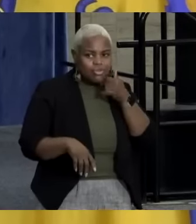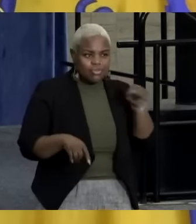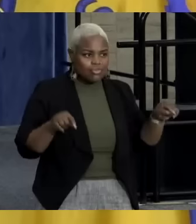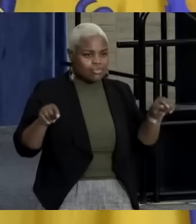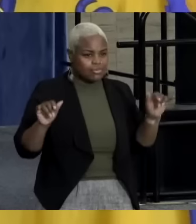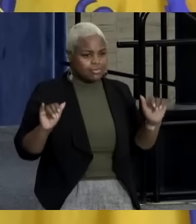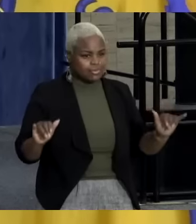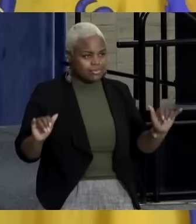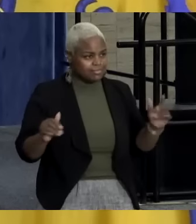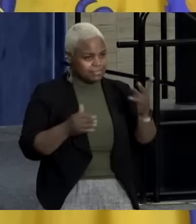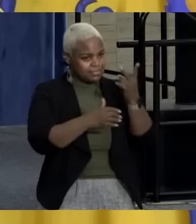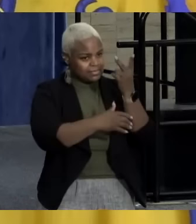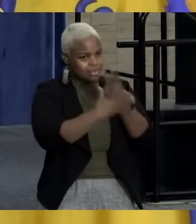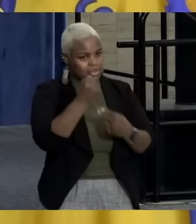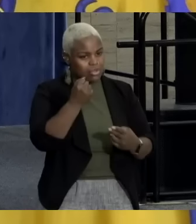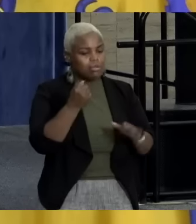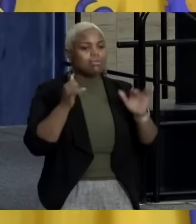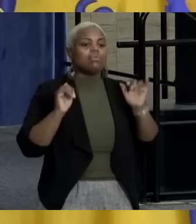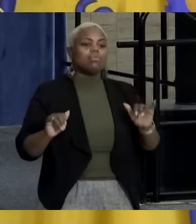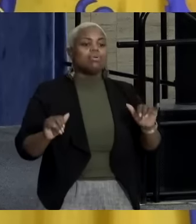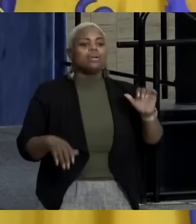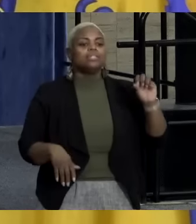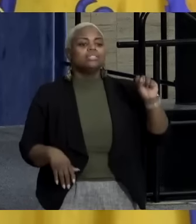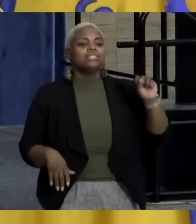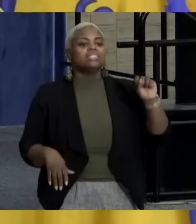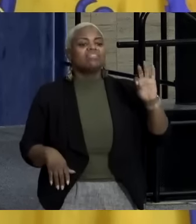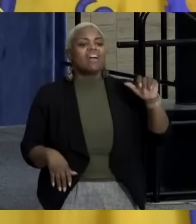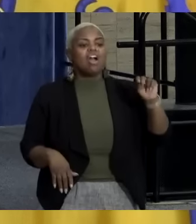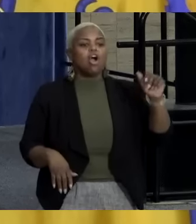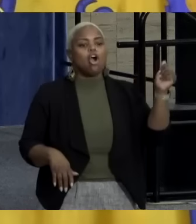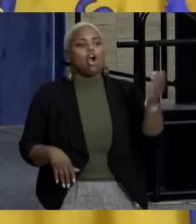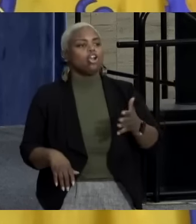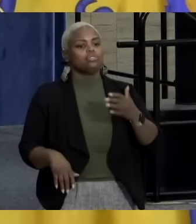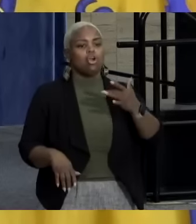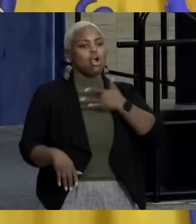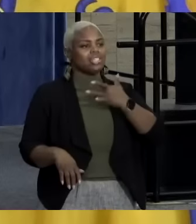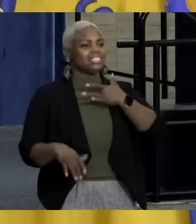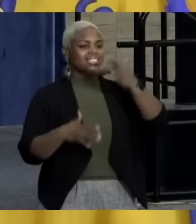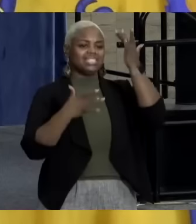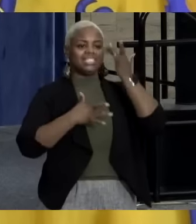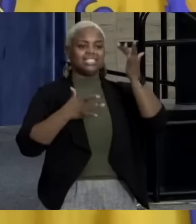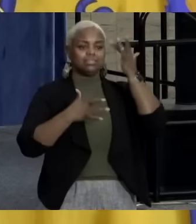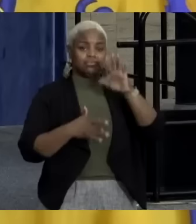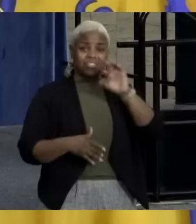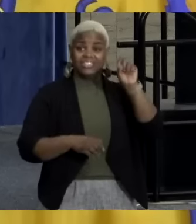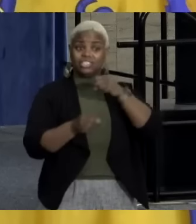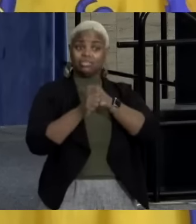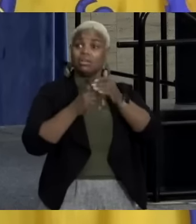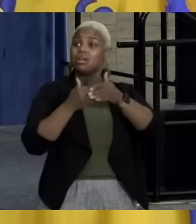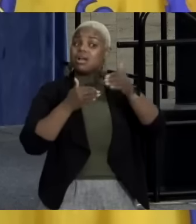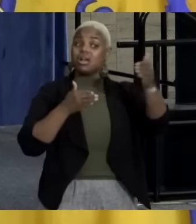heart disease directly for 50 years, we got that wrong, ignoring the role of refined carbohydrates.